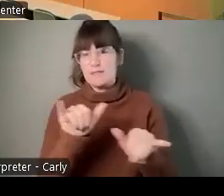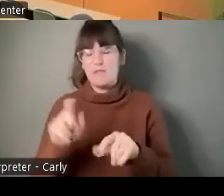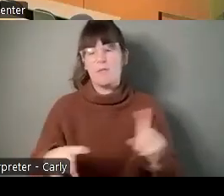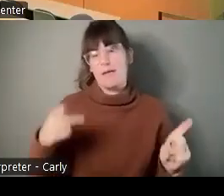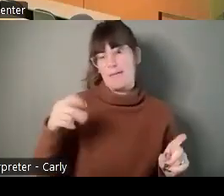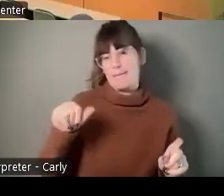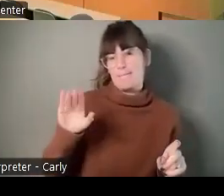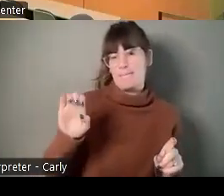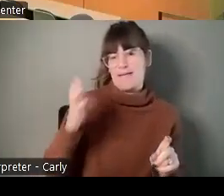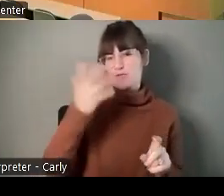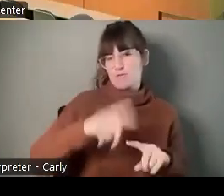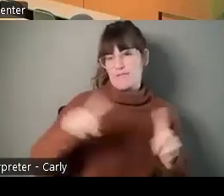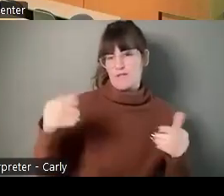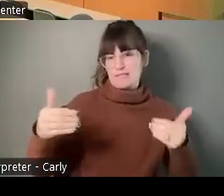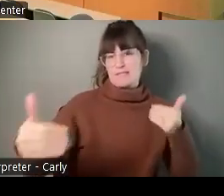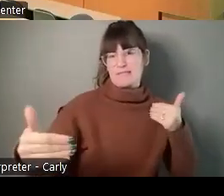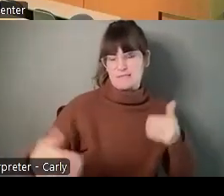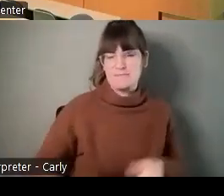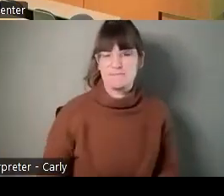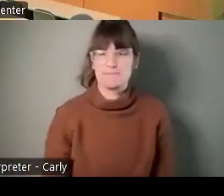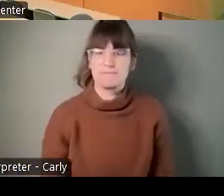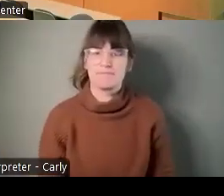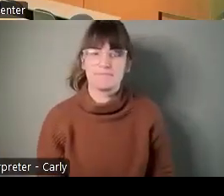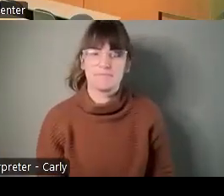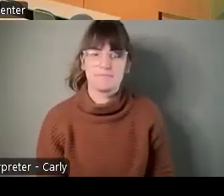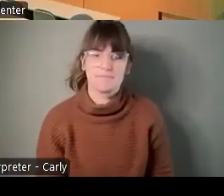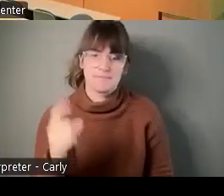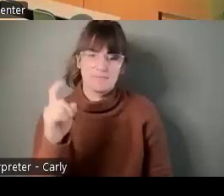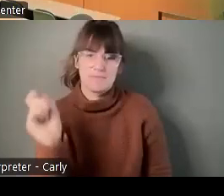little bit different. Yeah. All right. I'm going to read another question from Zoom and I believe